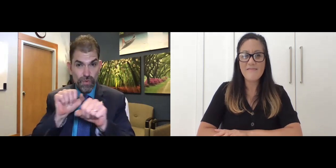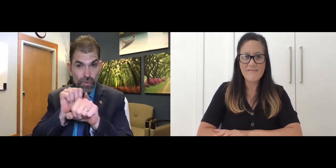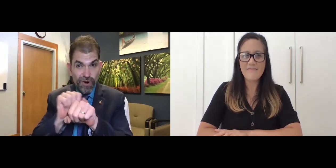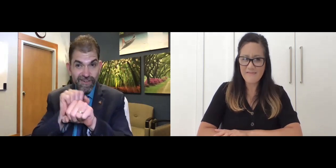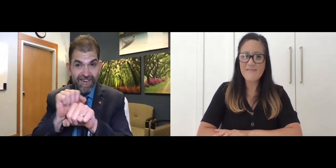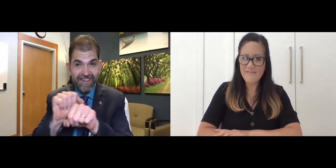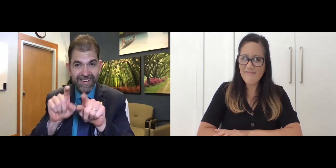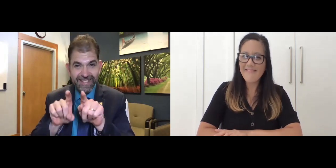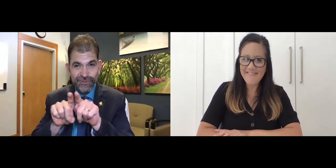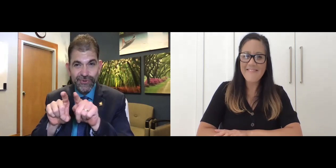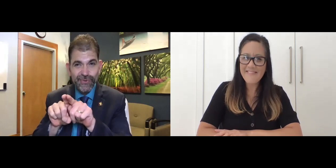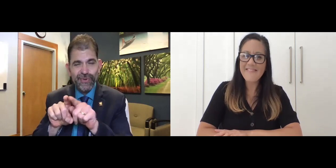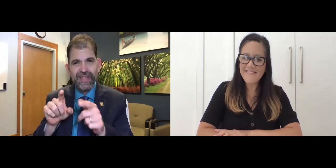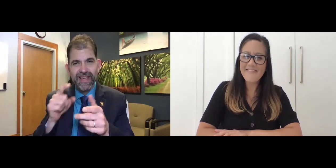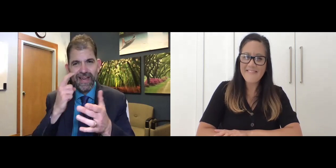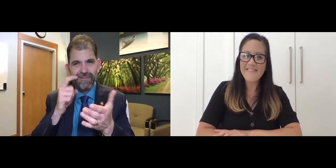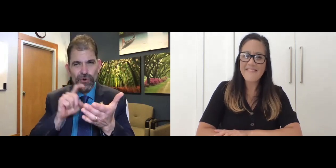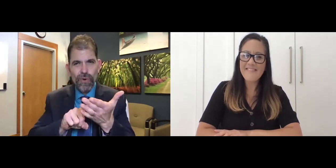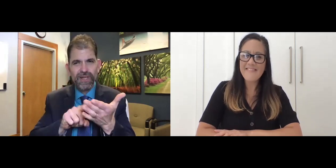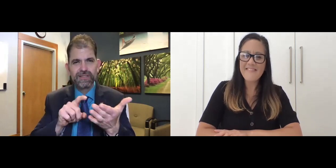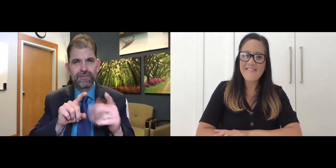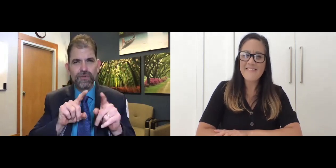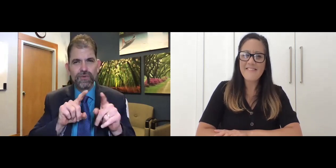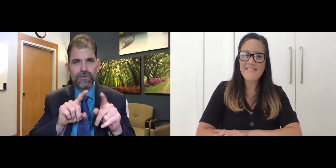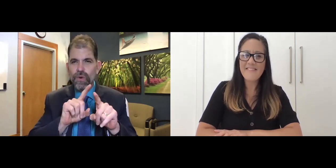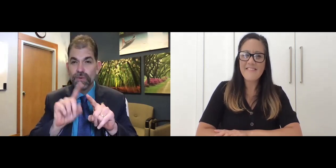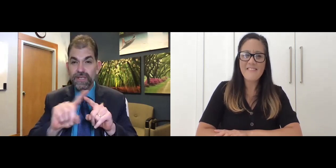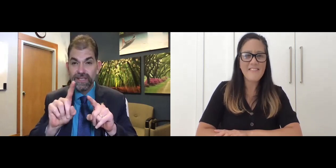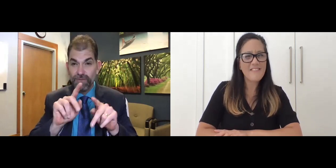I really work hard on with my patients.